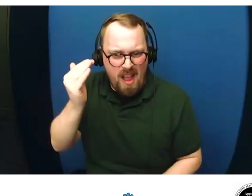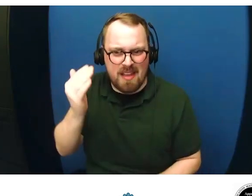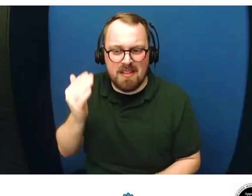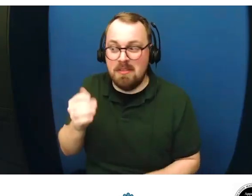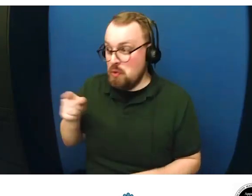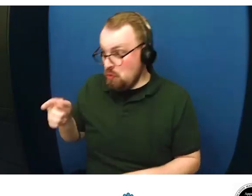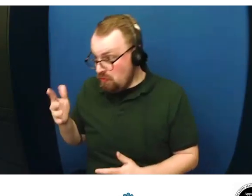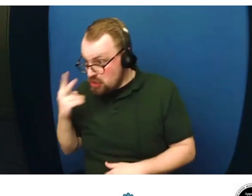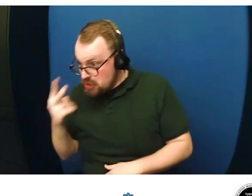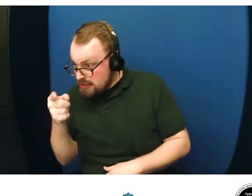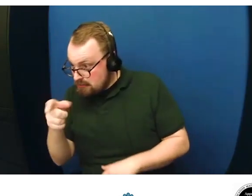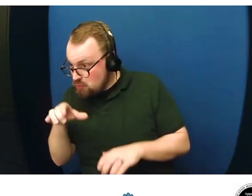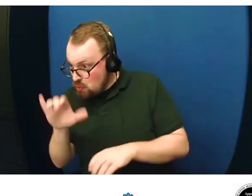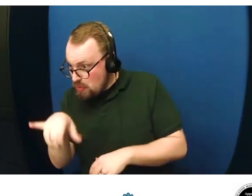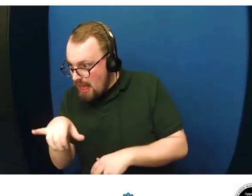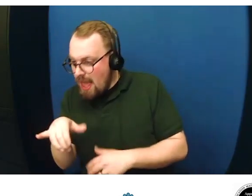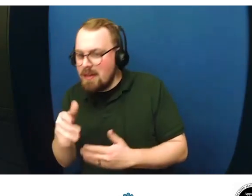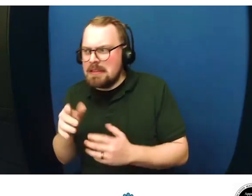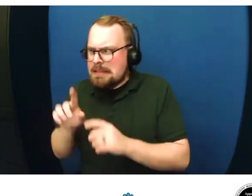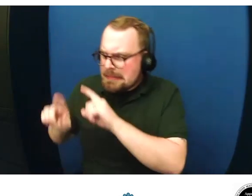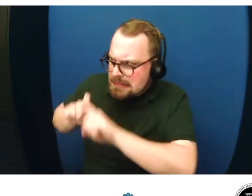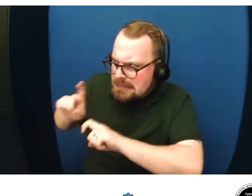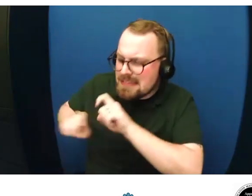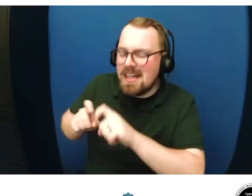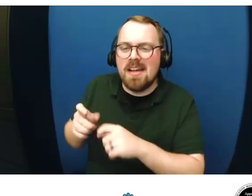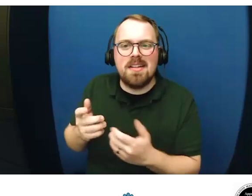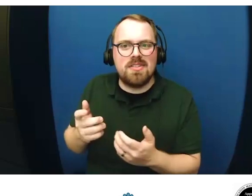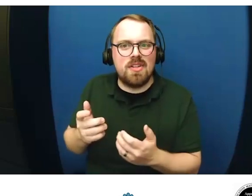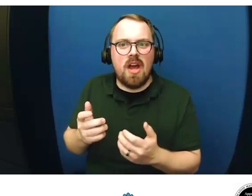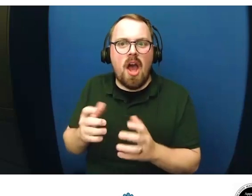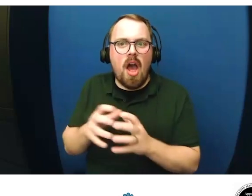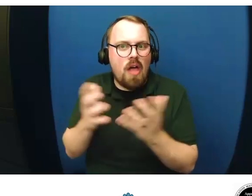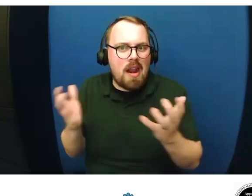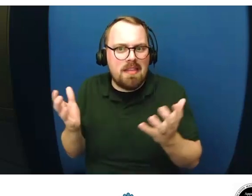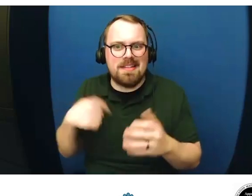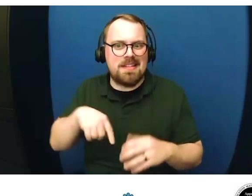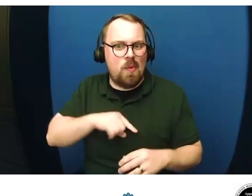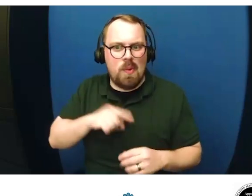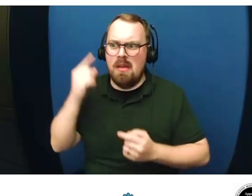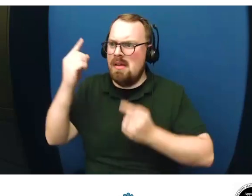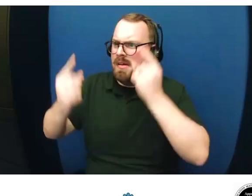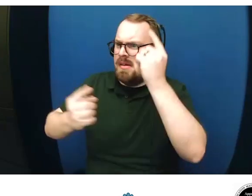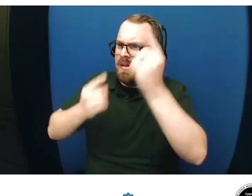seen that before? What does that look like? So many things that we wonder in